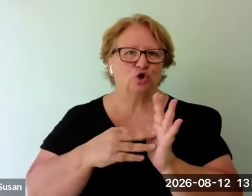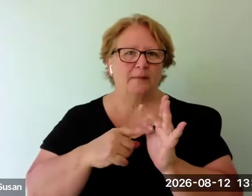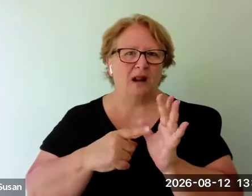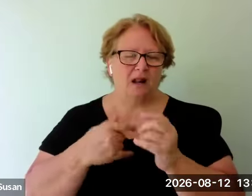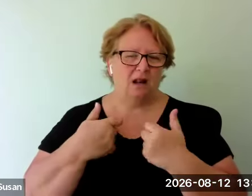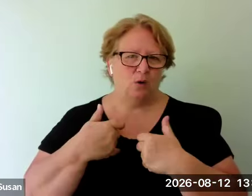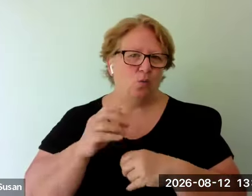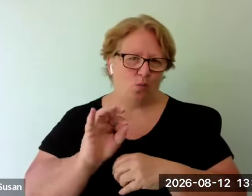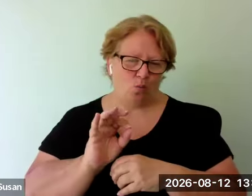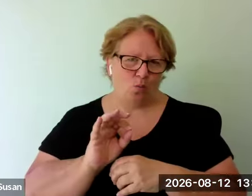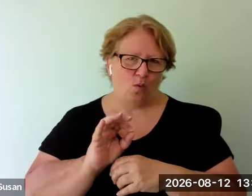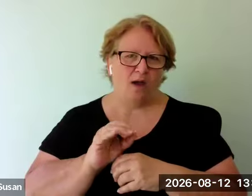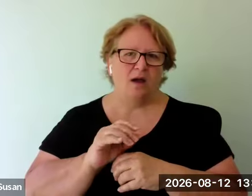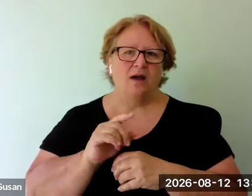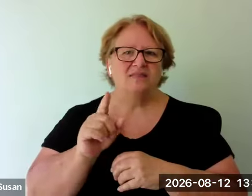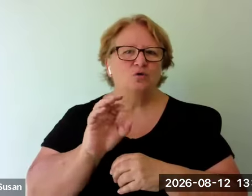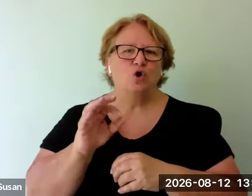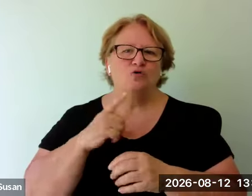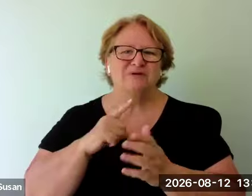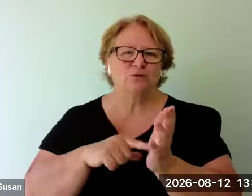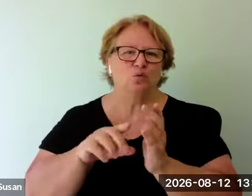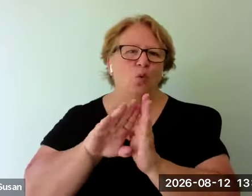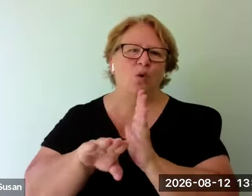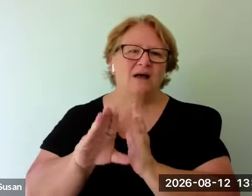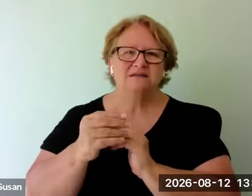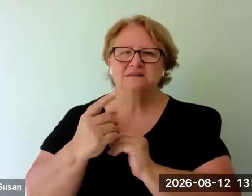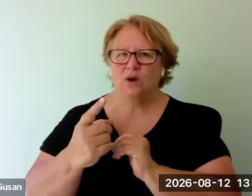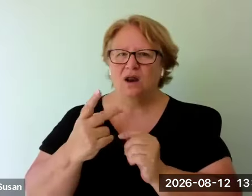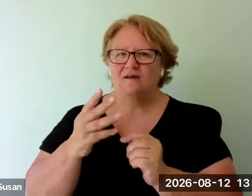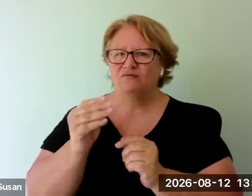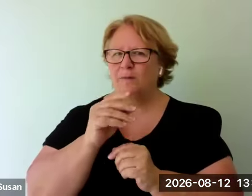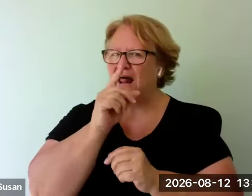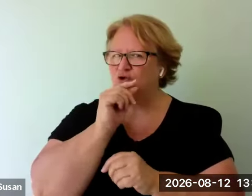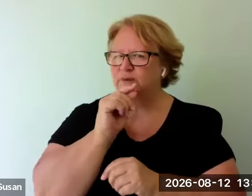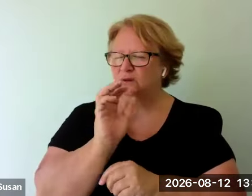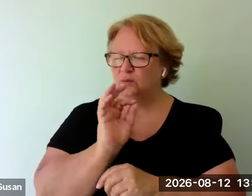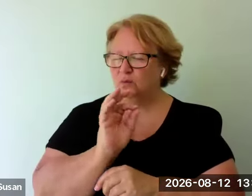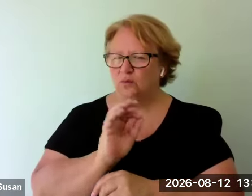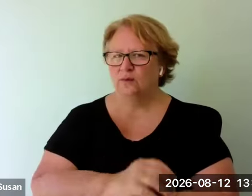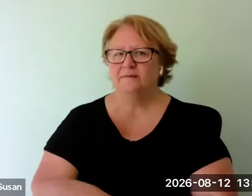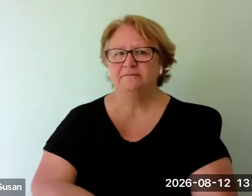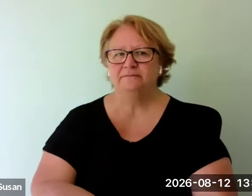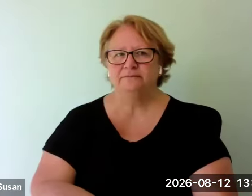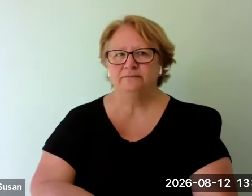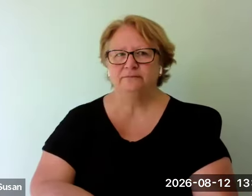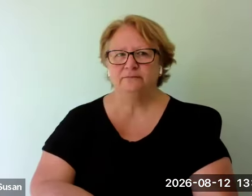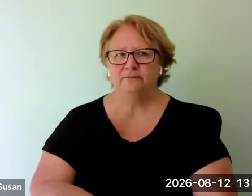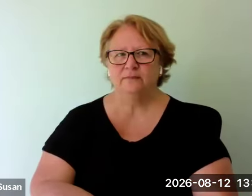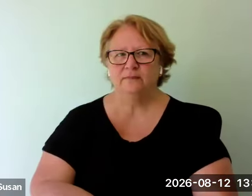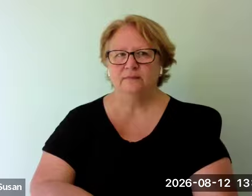we're not going to be excluding someone because of that. That is not - yeah. That wouldn't be a reason to